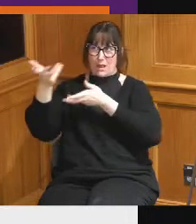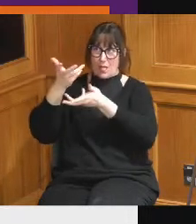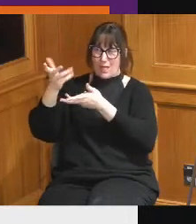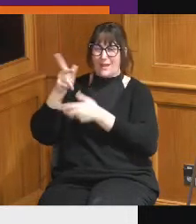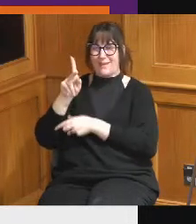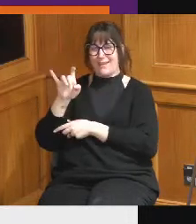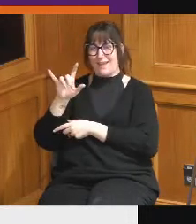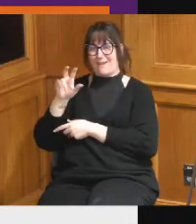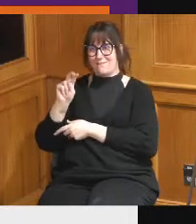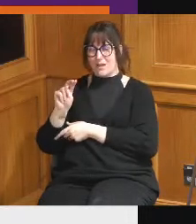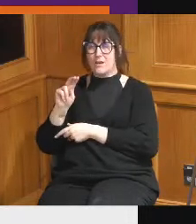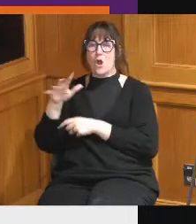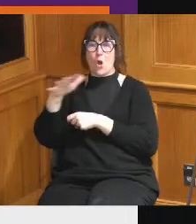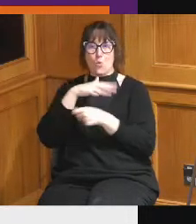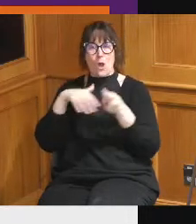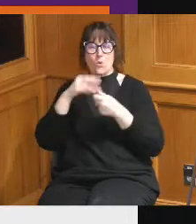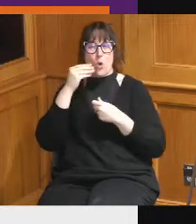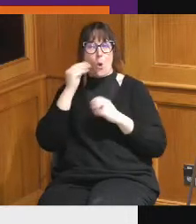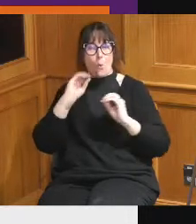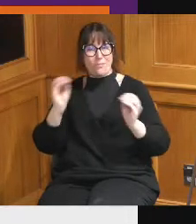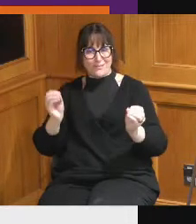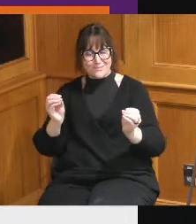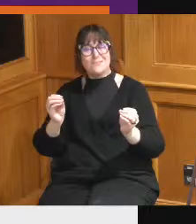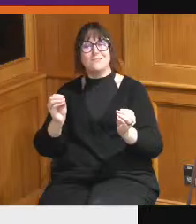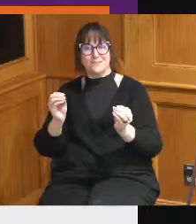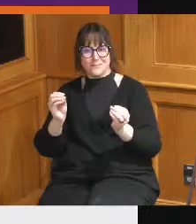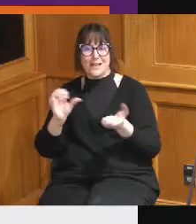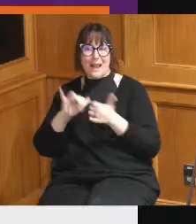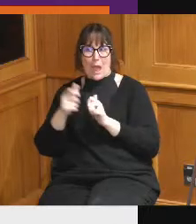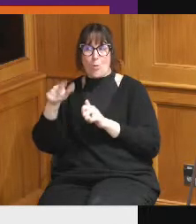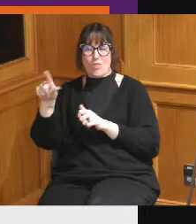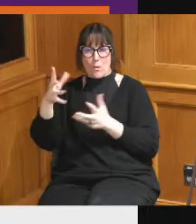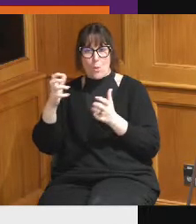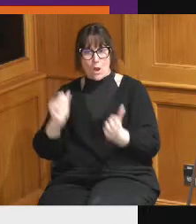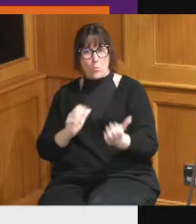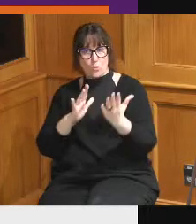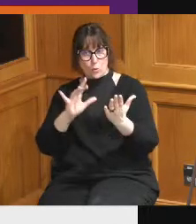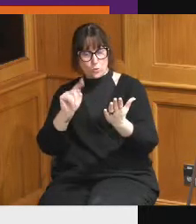and homelessness around how they want to appro how they've been looking at things and what I think